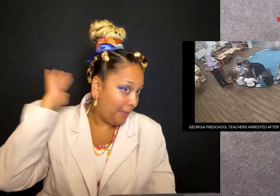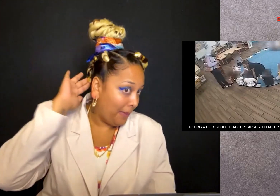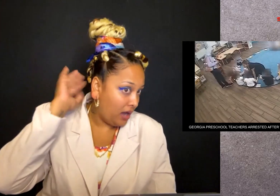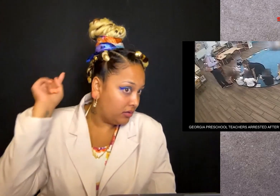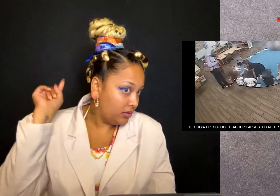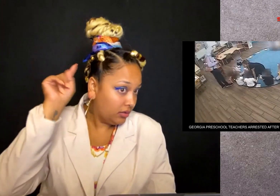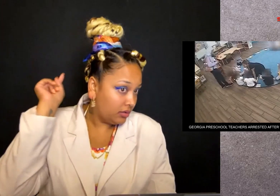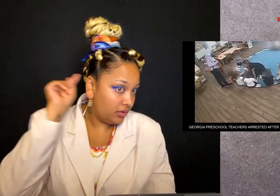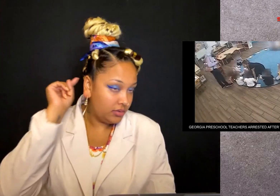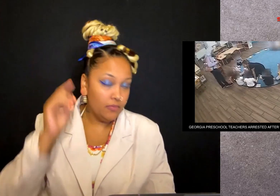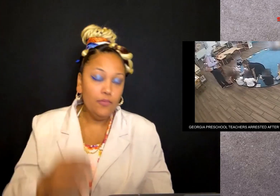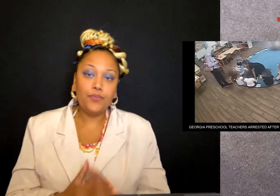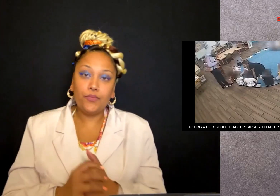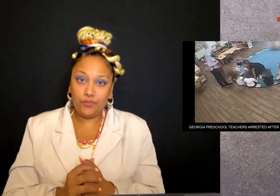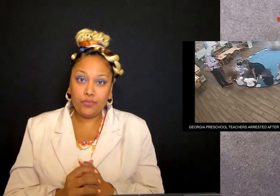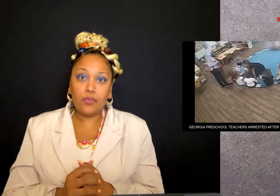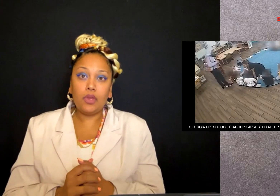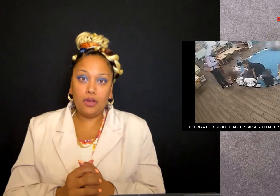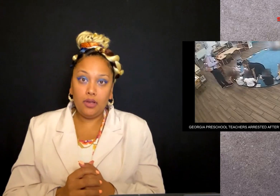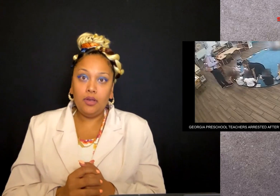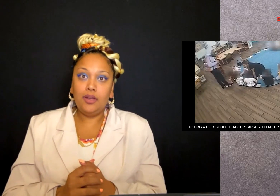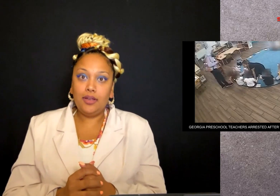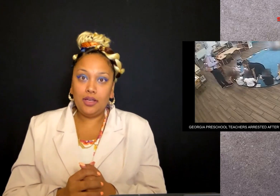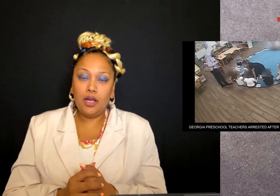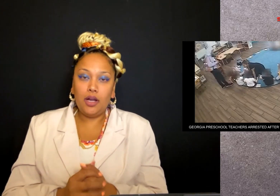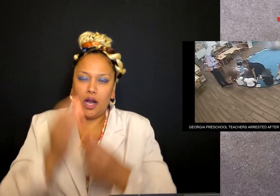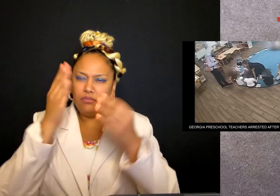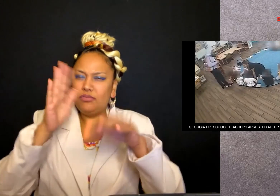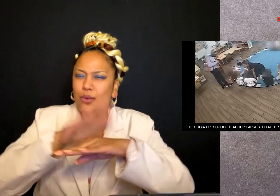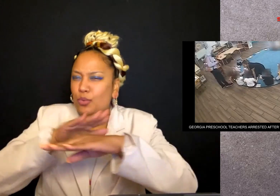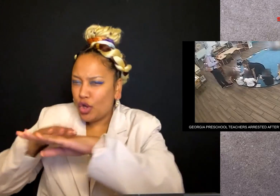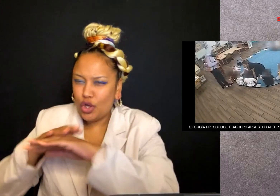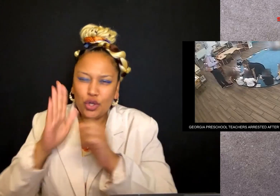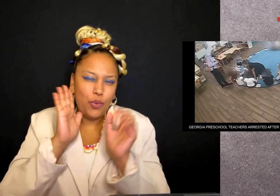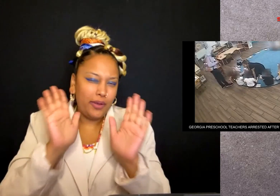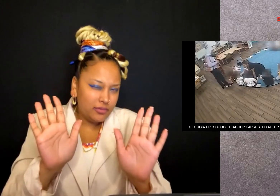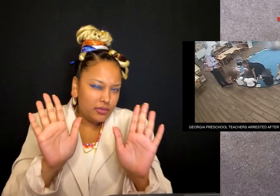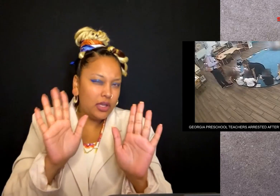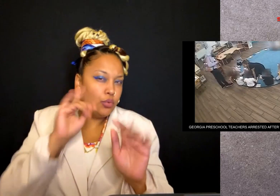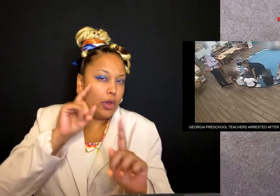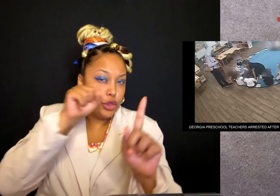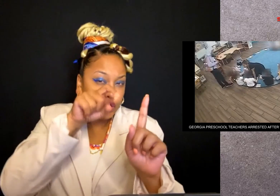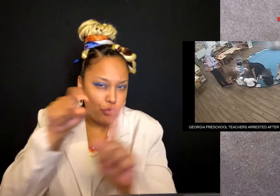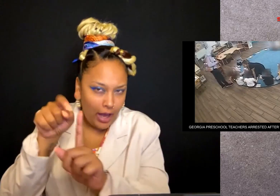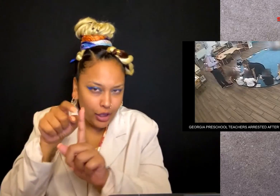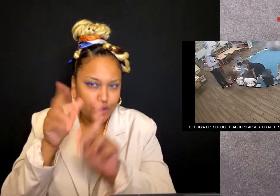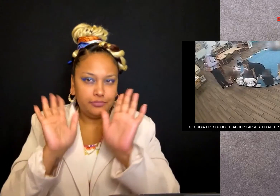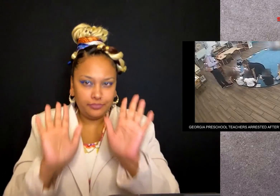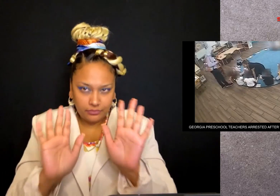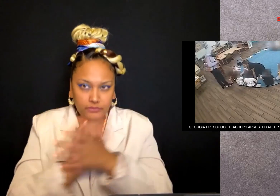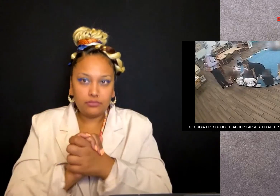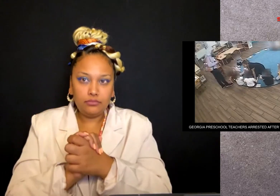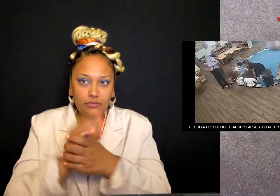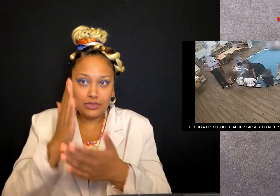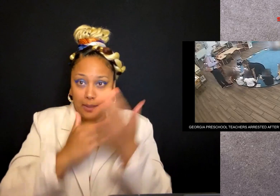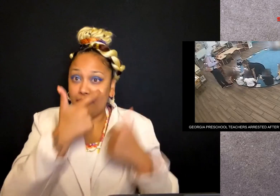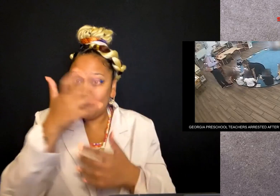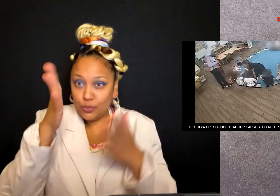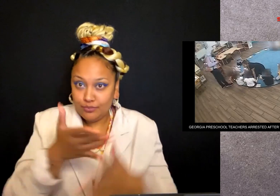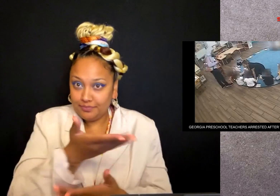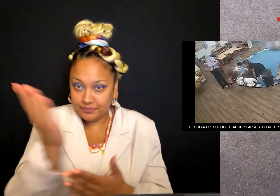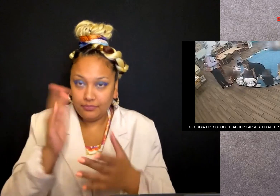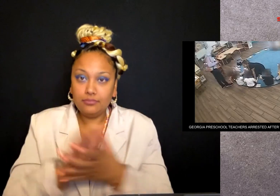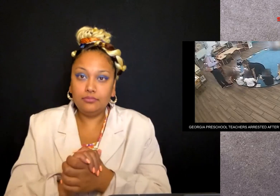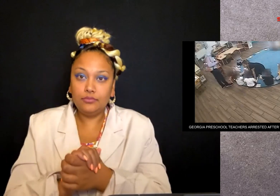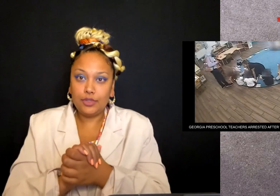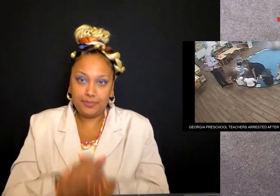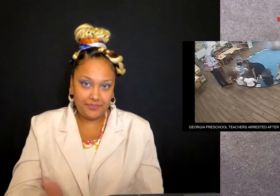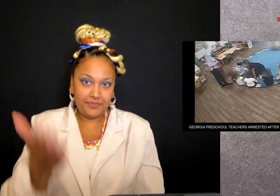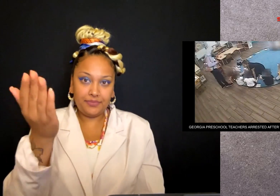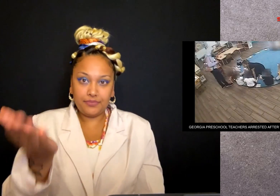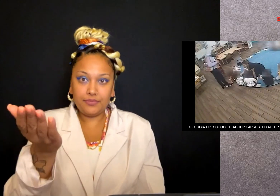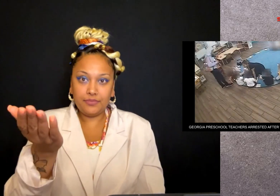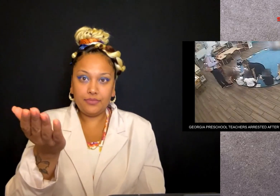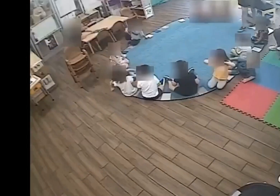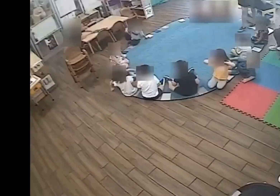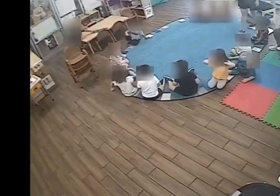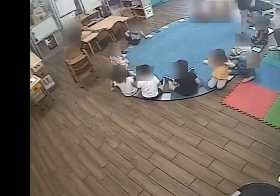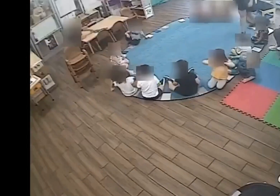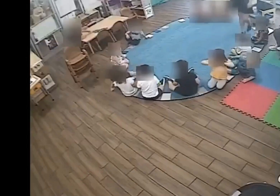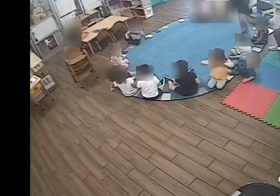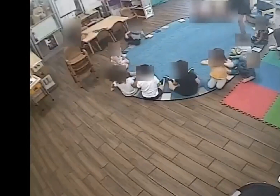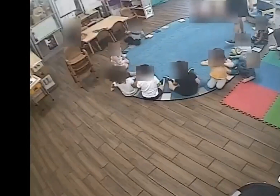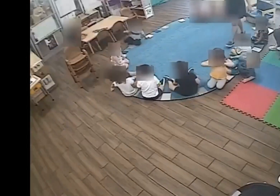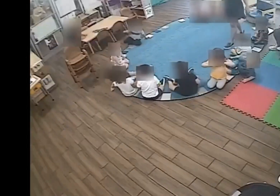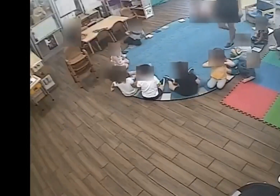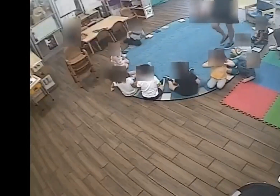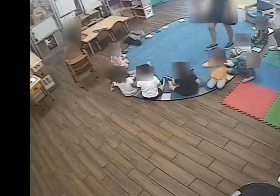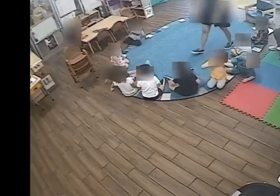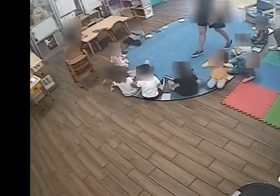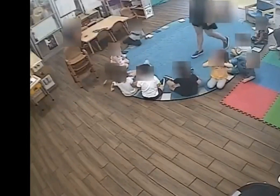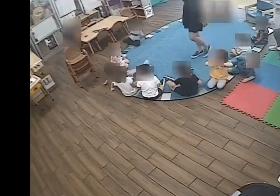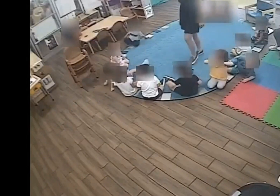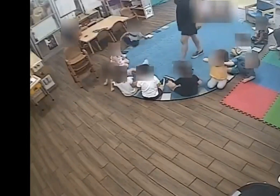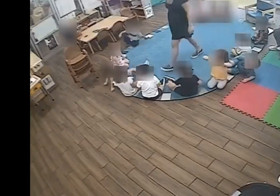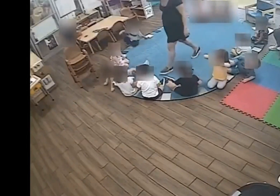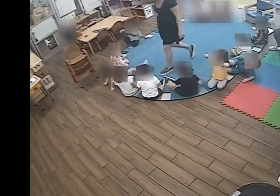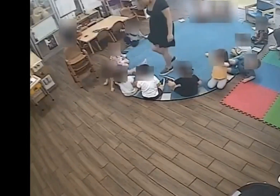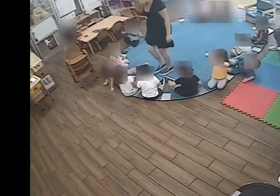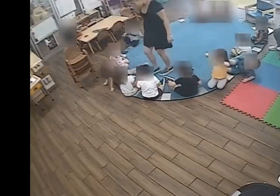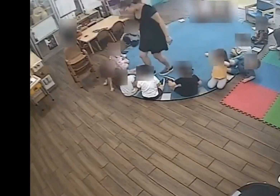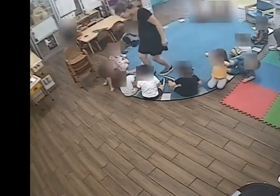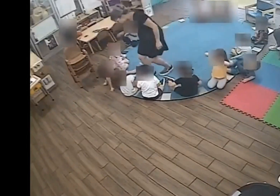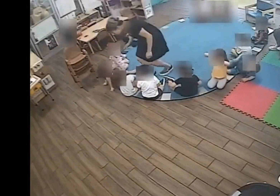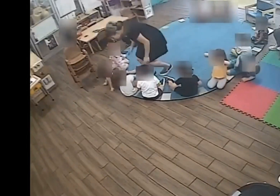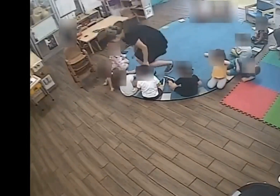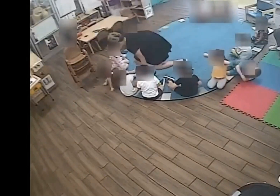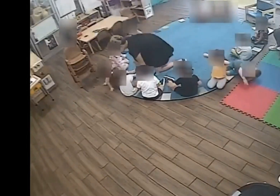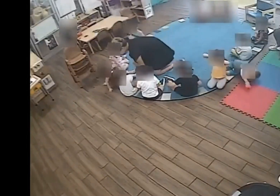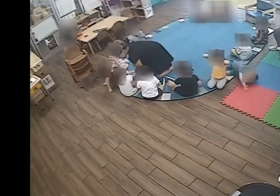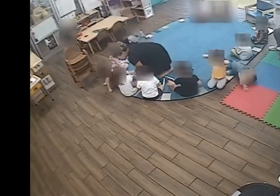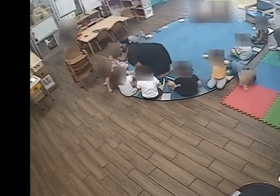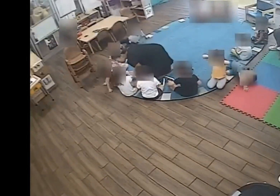push the child's head back a word of warning the images may be disturbing to some viewers